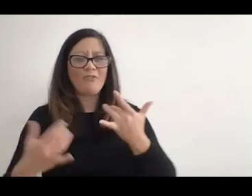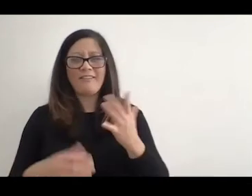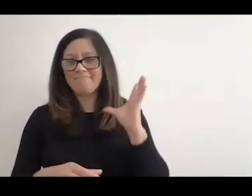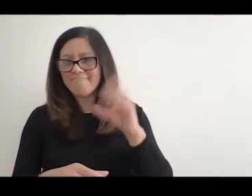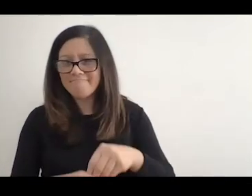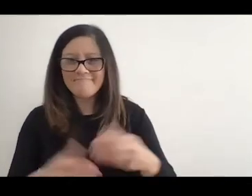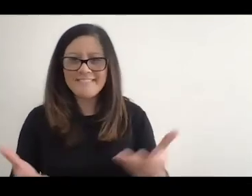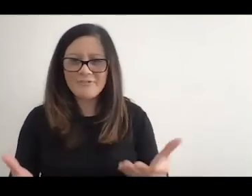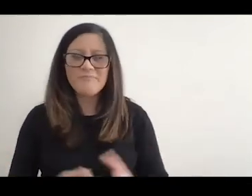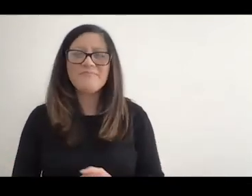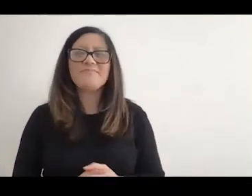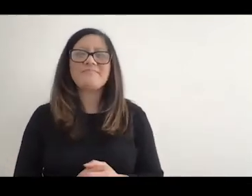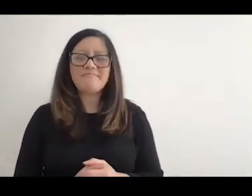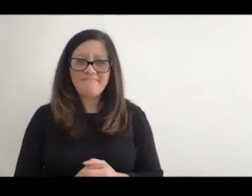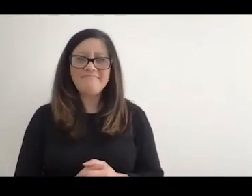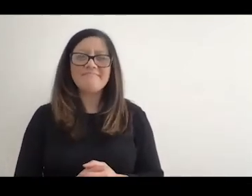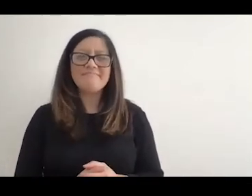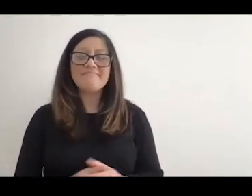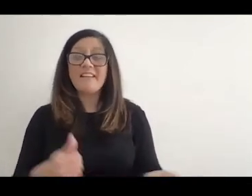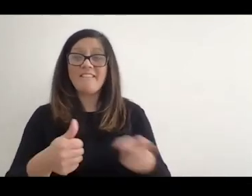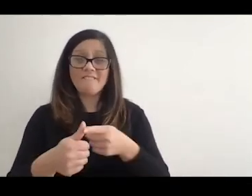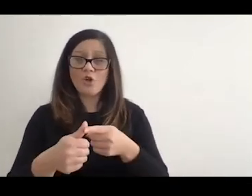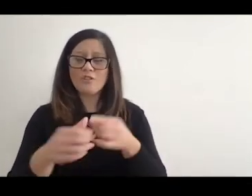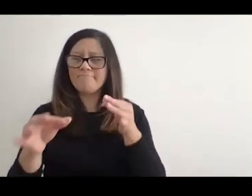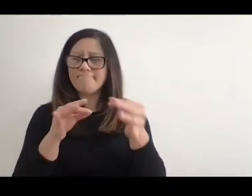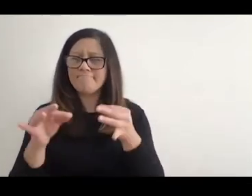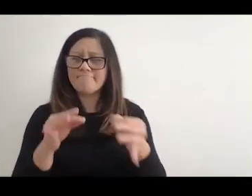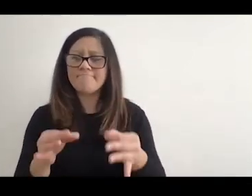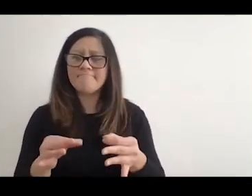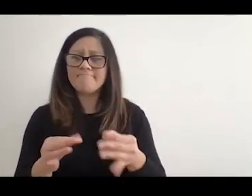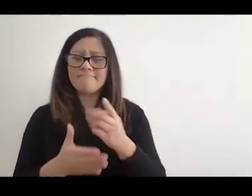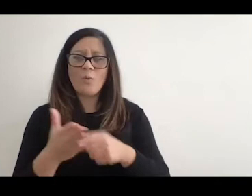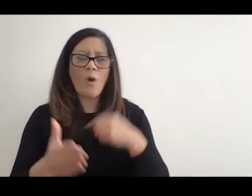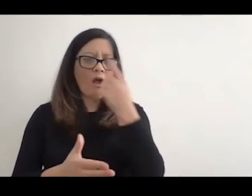further ado, I'm going to give you a bit of audio description to go